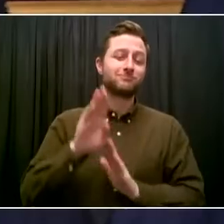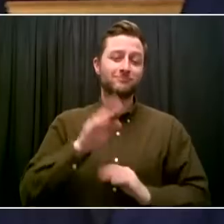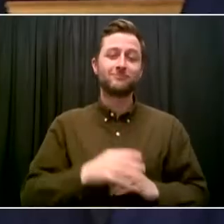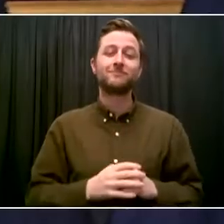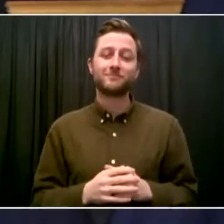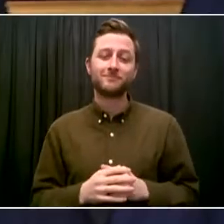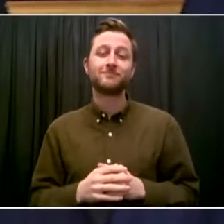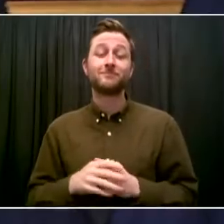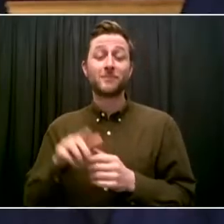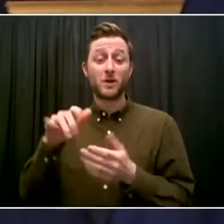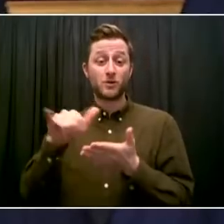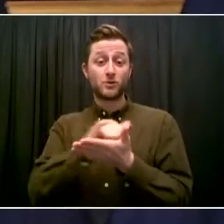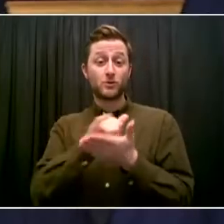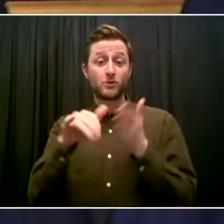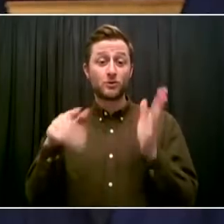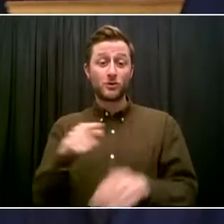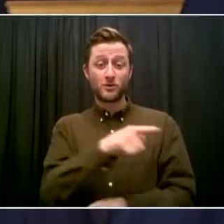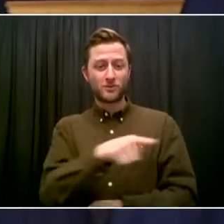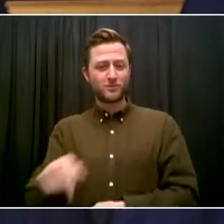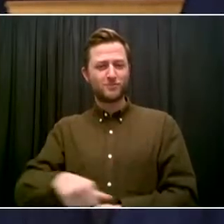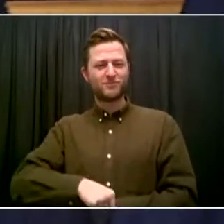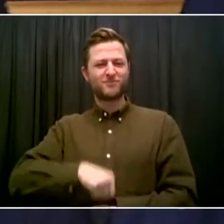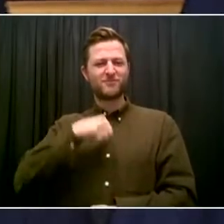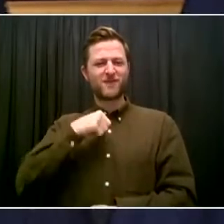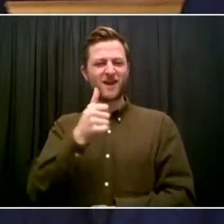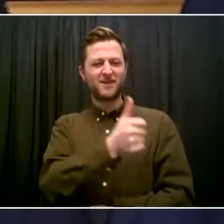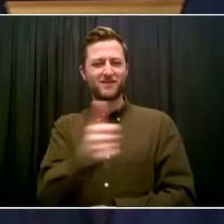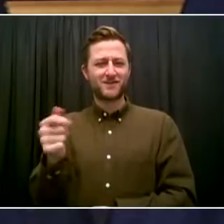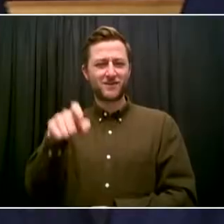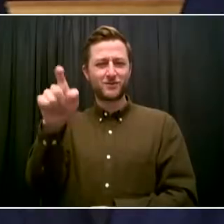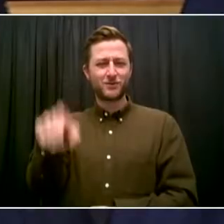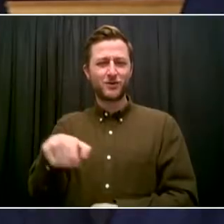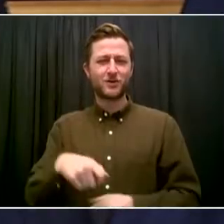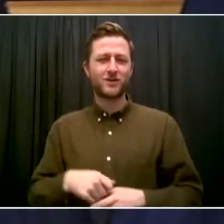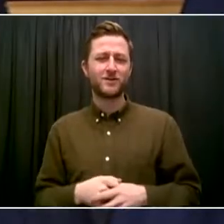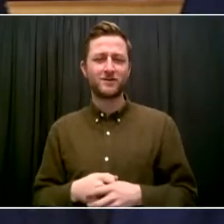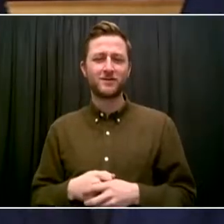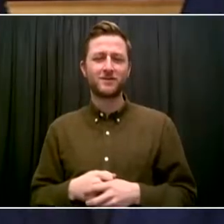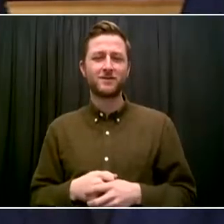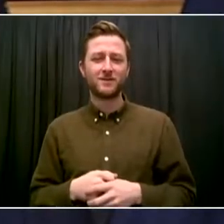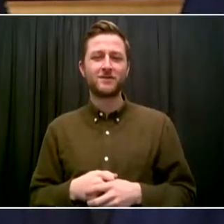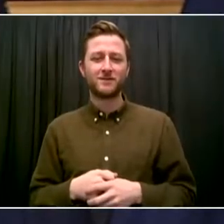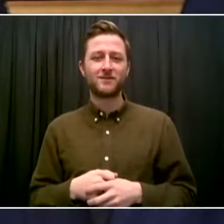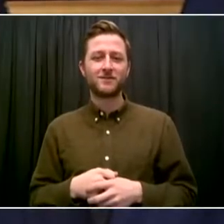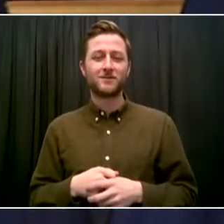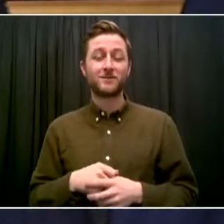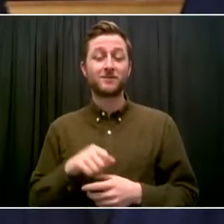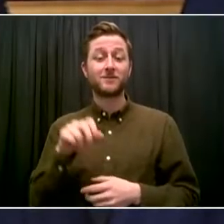MOVING IN THE RIGHT DIRECTION.